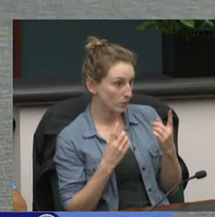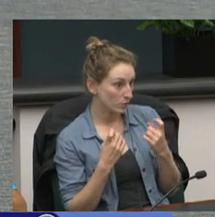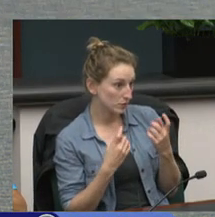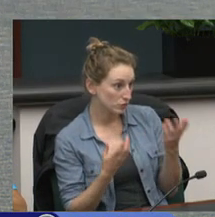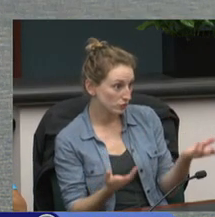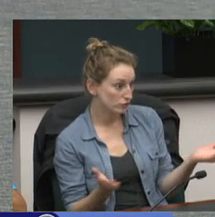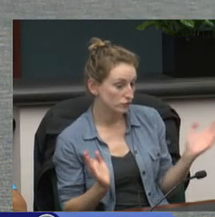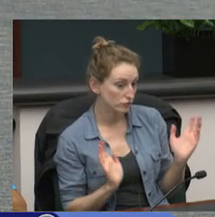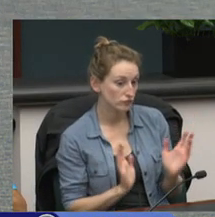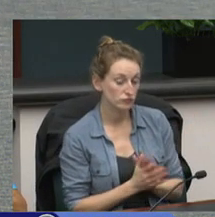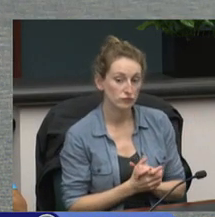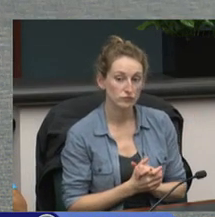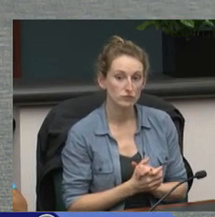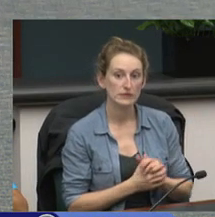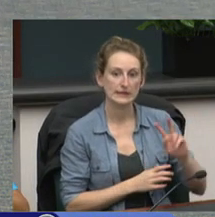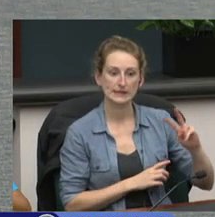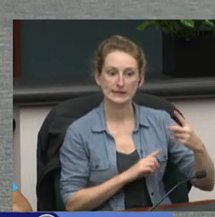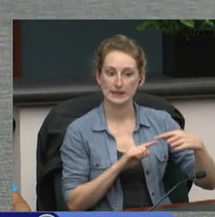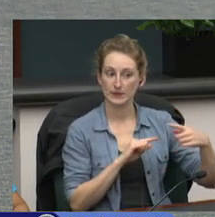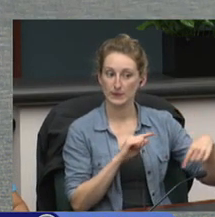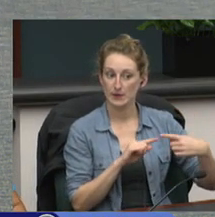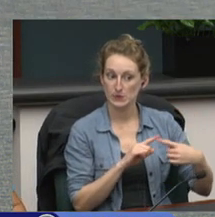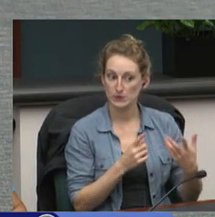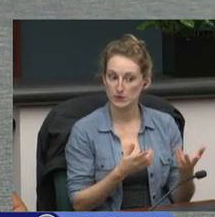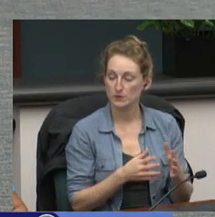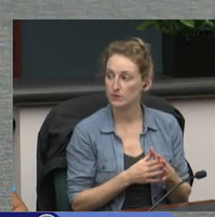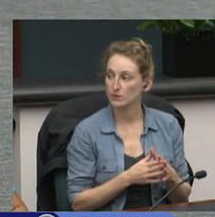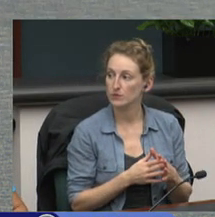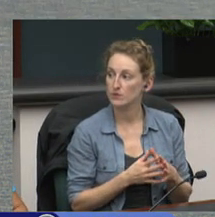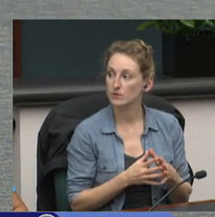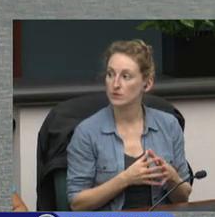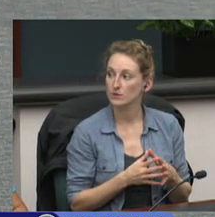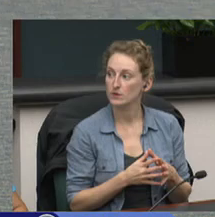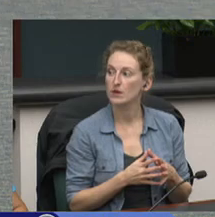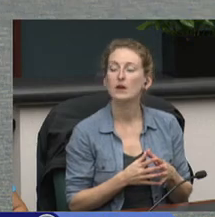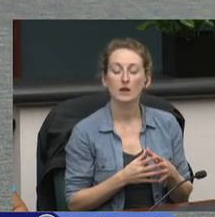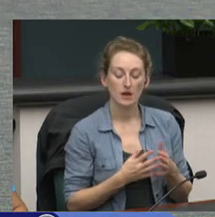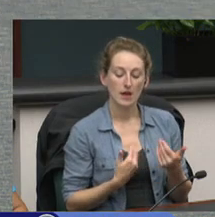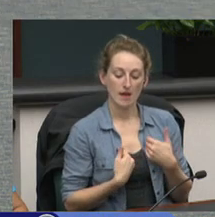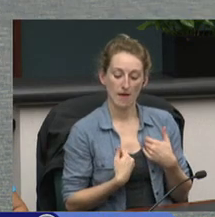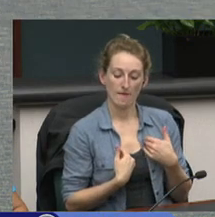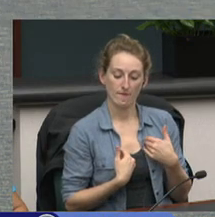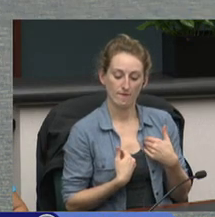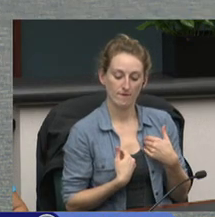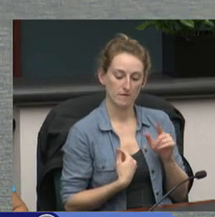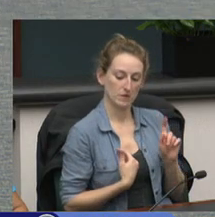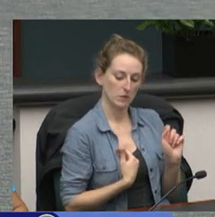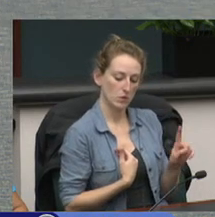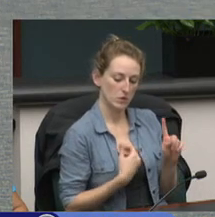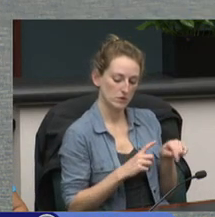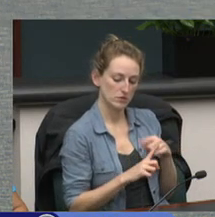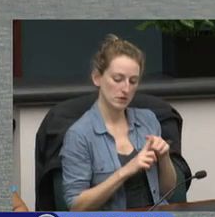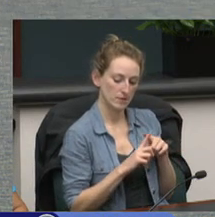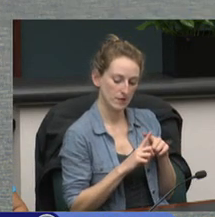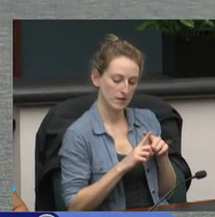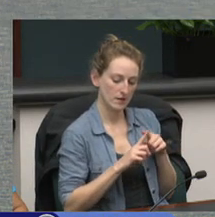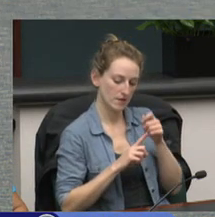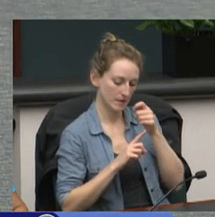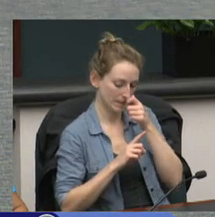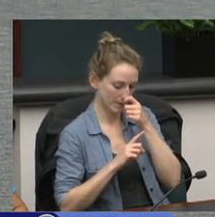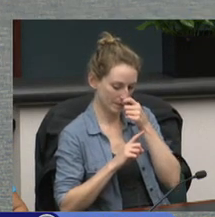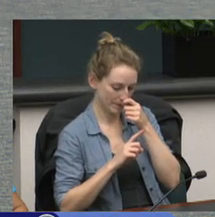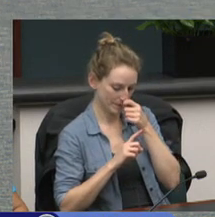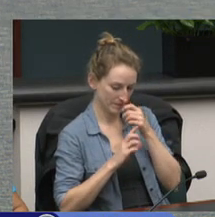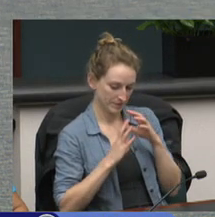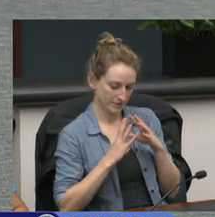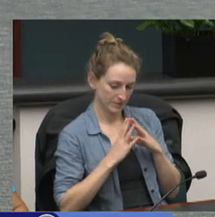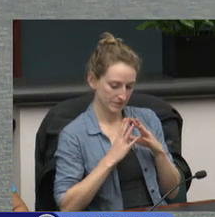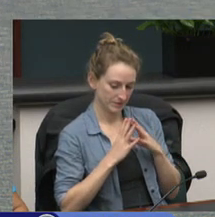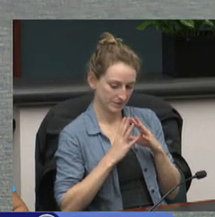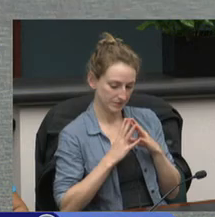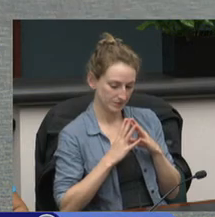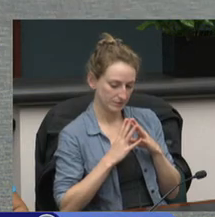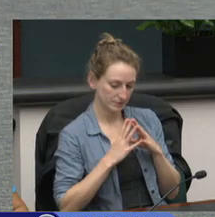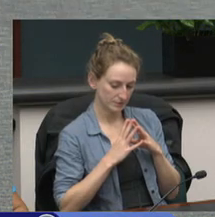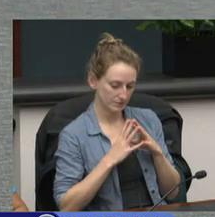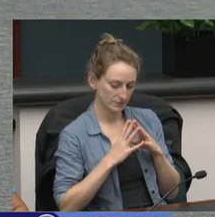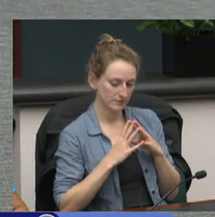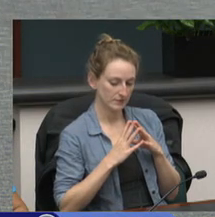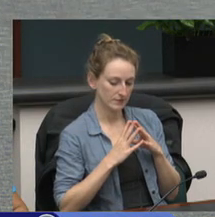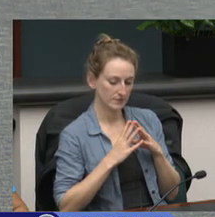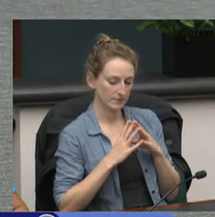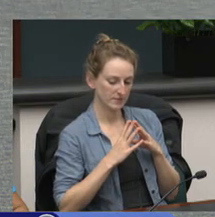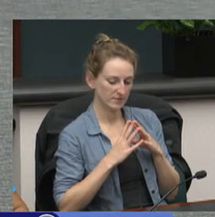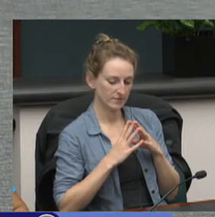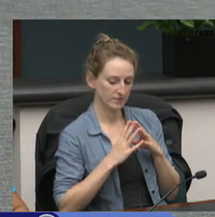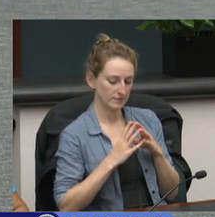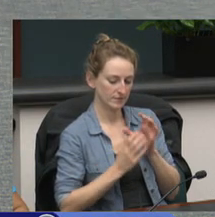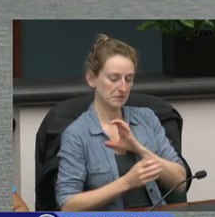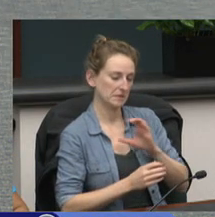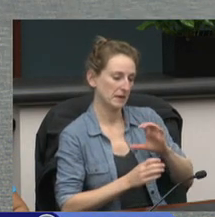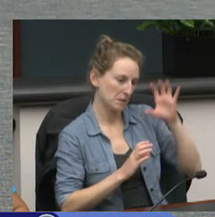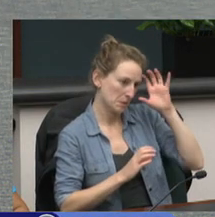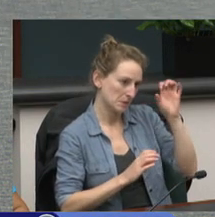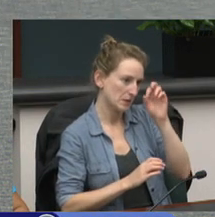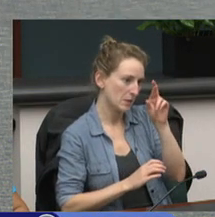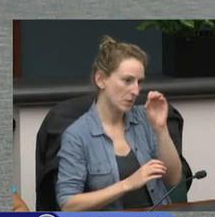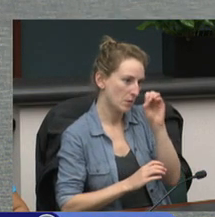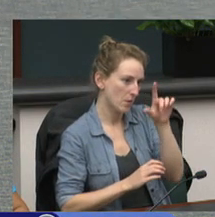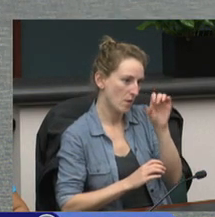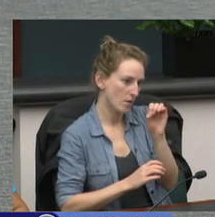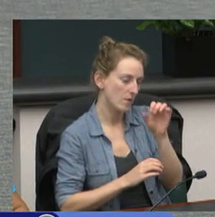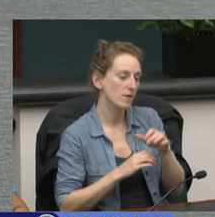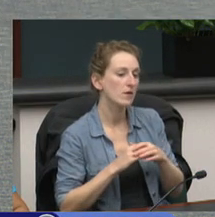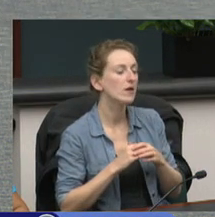second round I had a question about you have Lighting's street lighting lighting